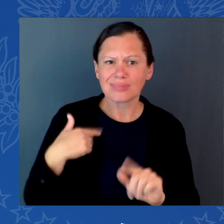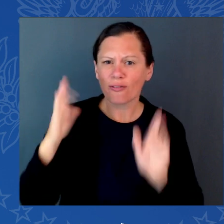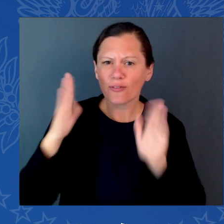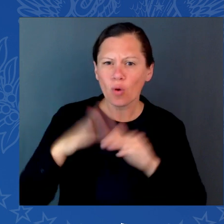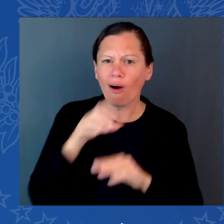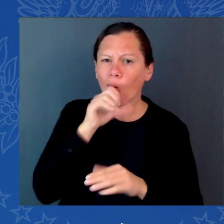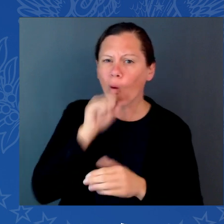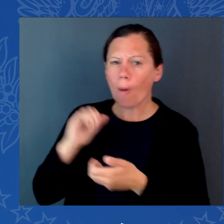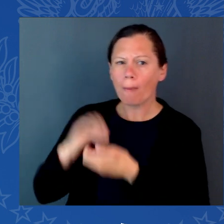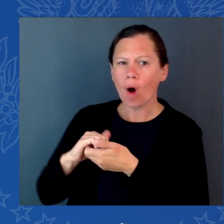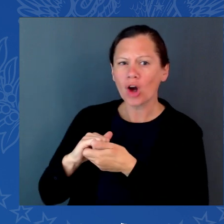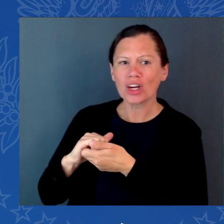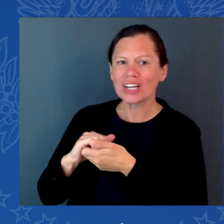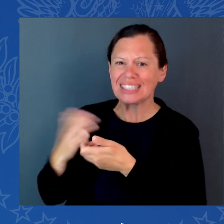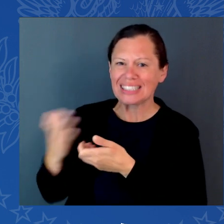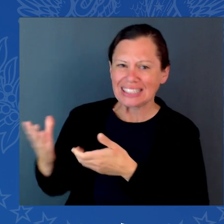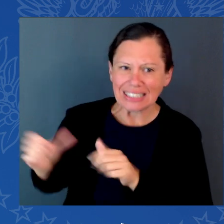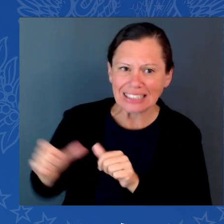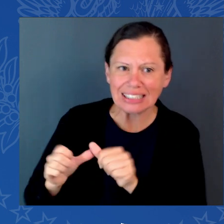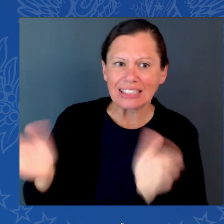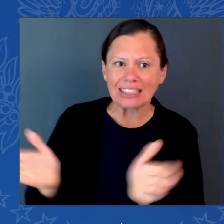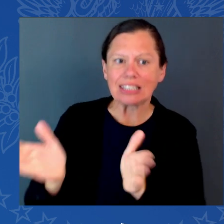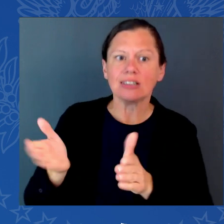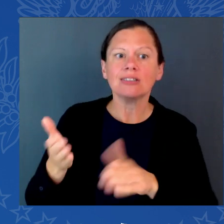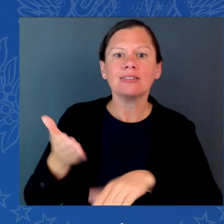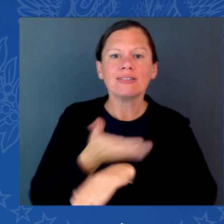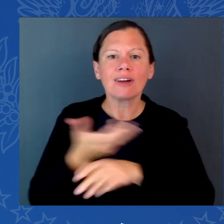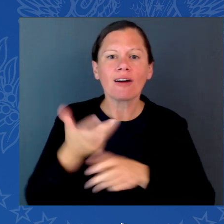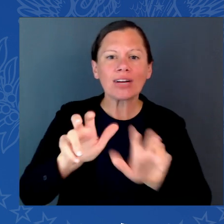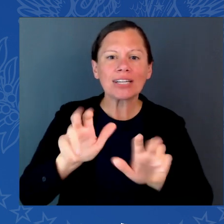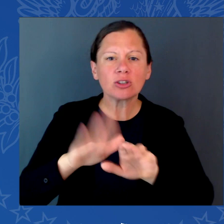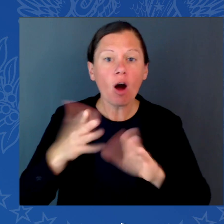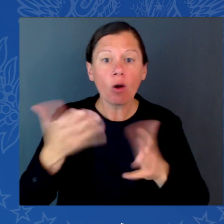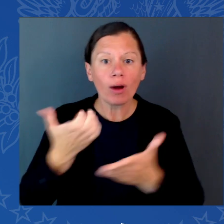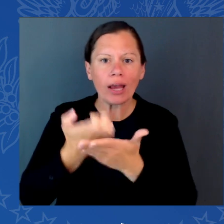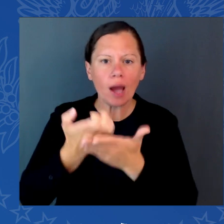In practice, it means we're focusing on regional infrastructure projects